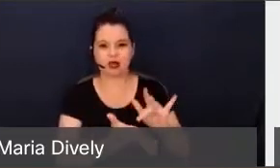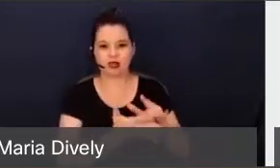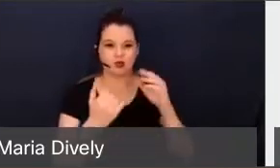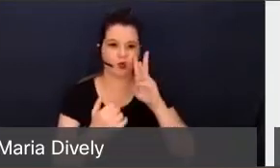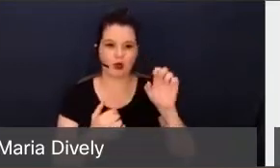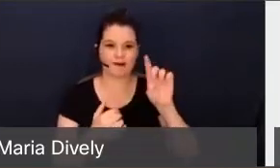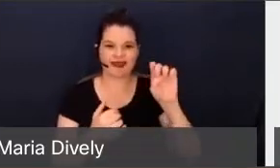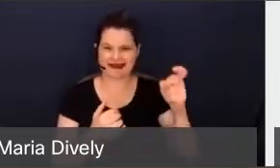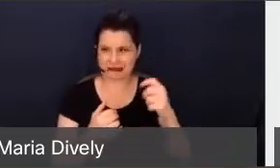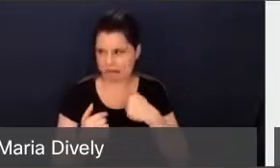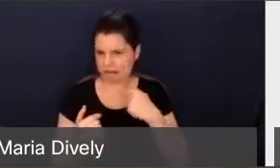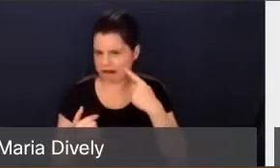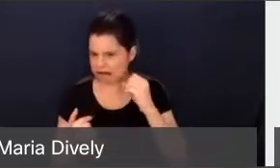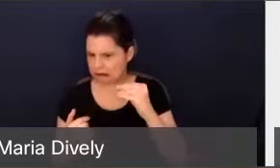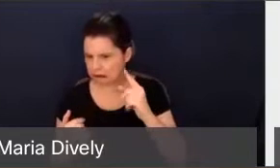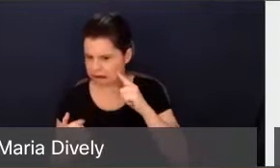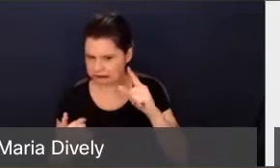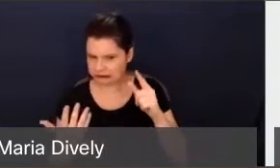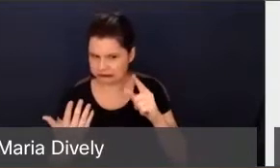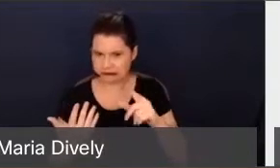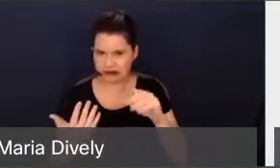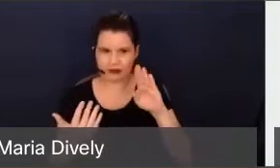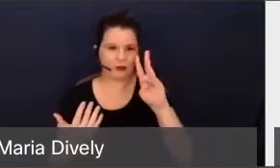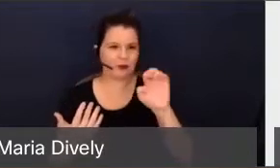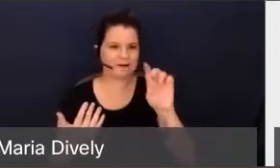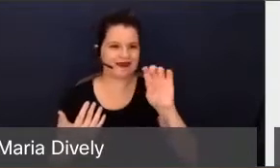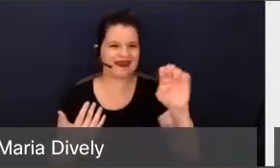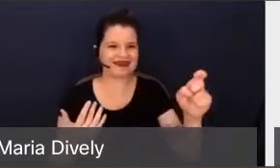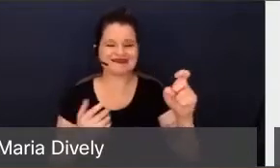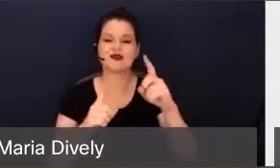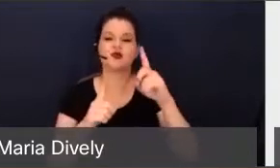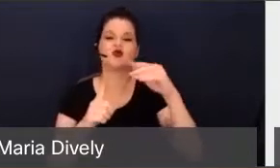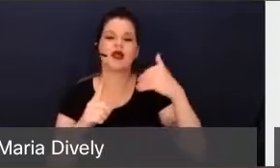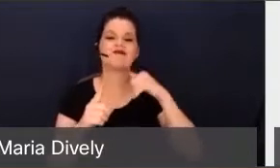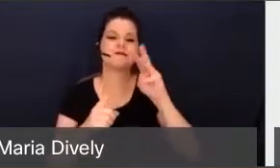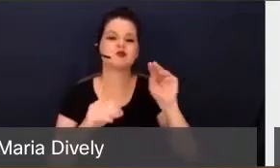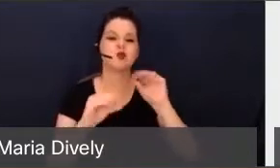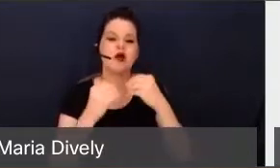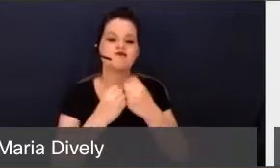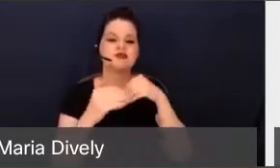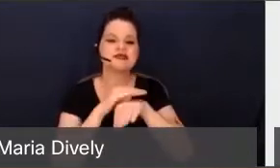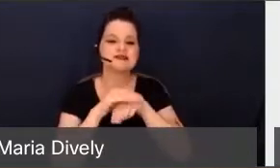At least I think they're not clickable in Wek- WebEx. Um, we've got the Minnesota Office of Accessibility,